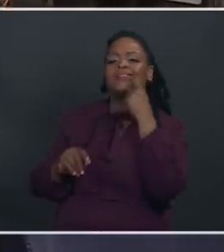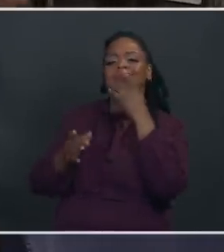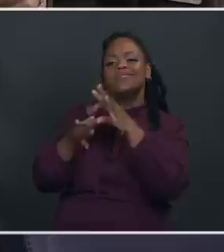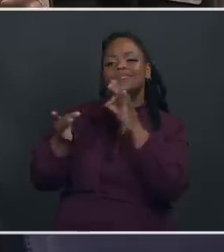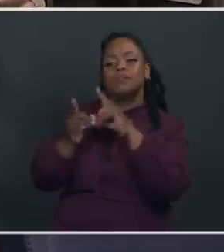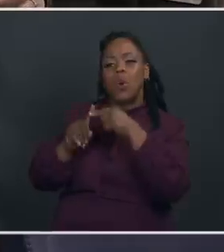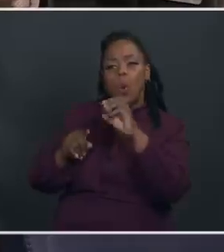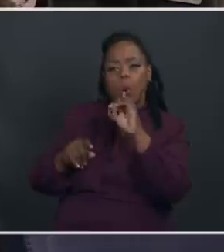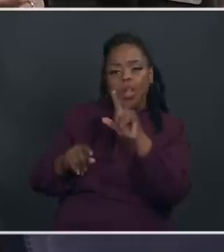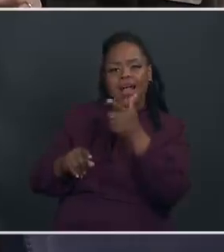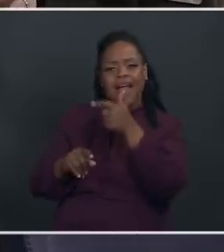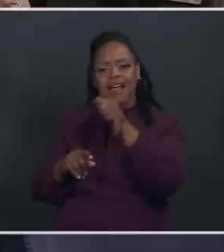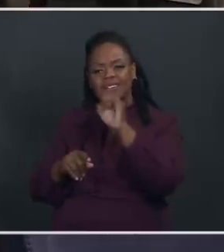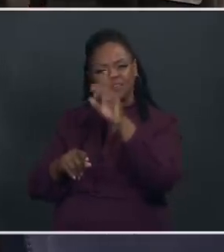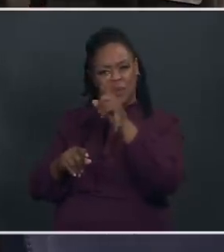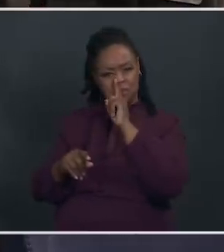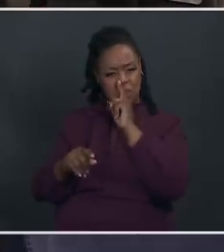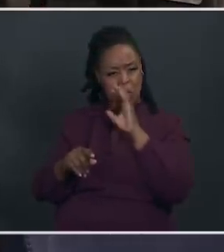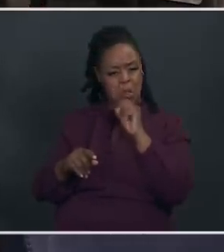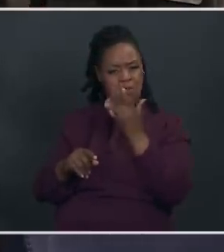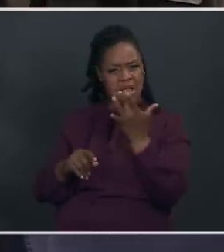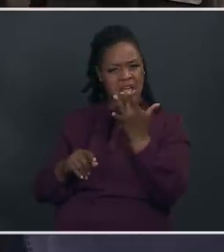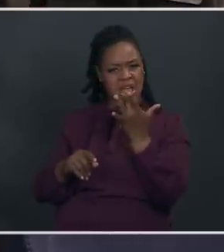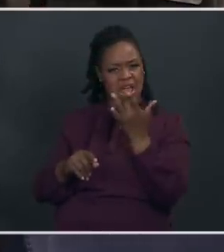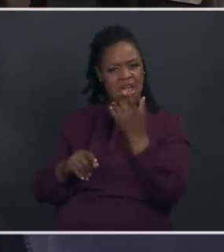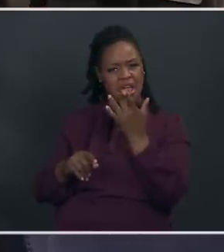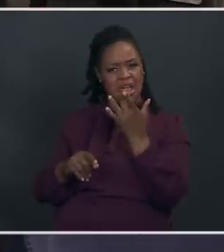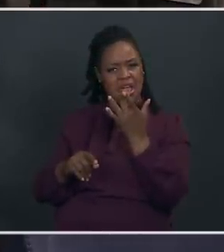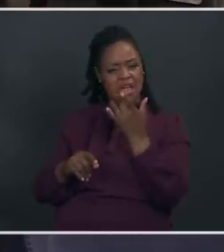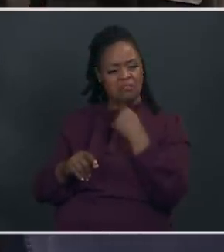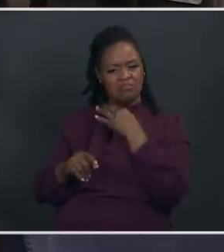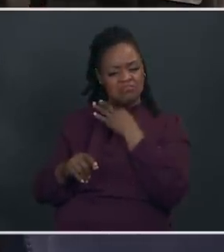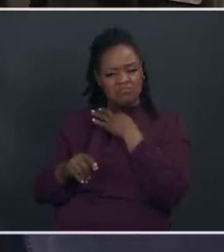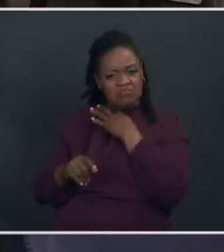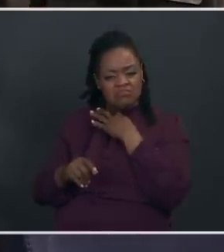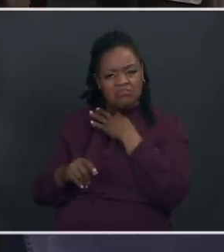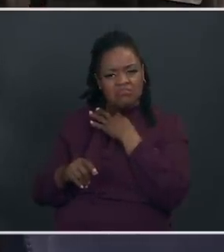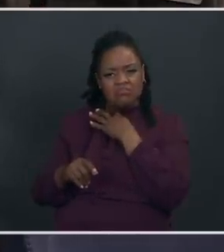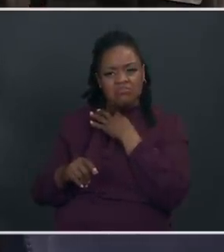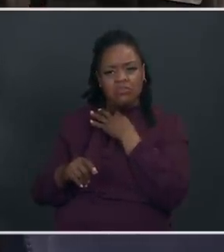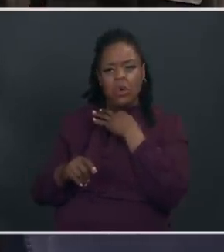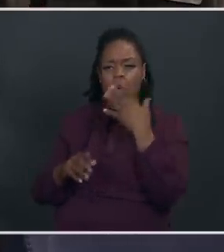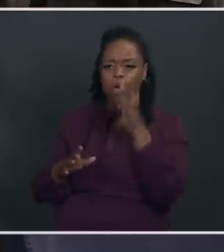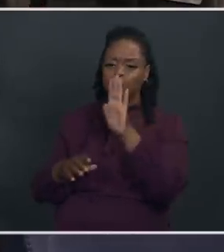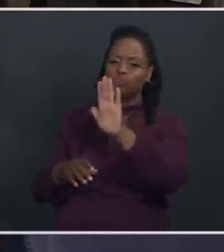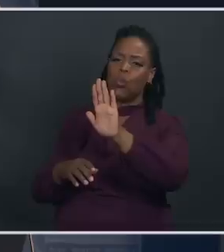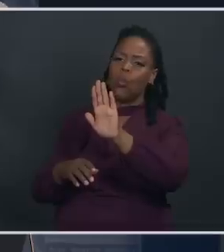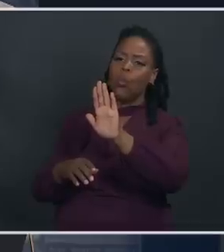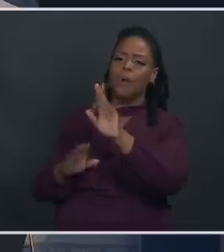but it doesn't really say much about coal. What is this administration's policy when it comes to coal? Administrator Mccarthy: Well, in terms of the oil